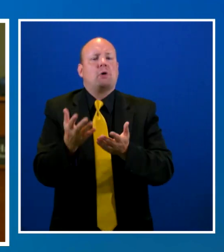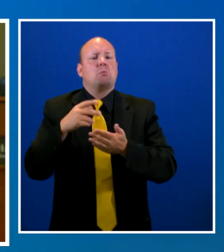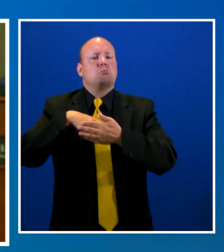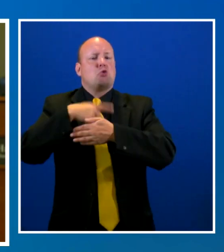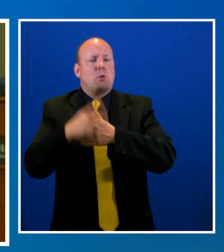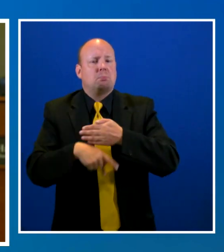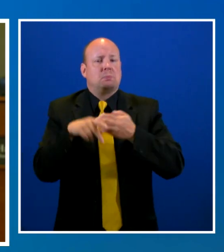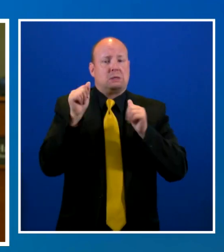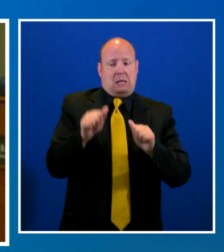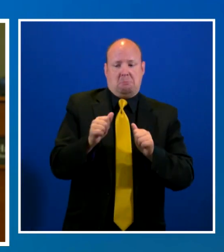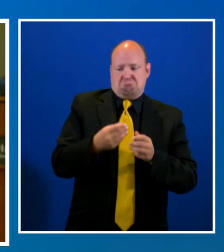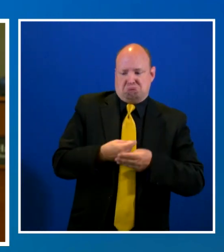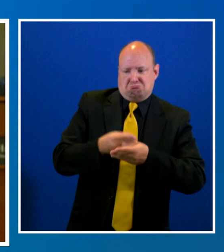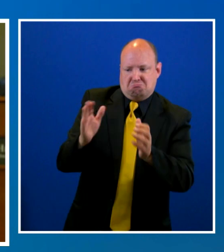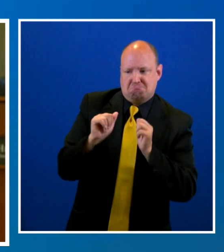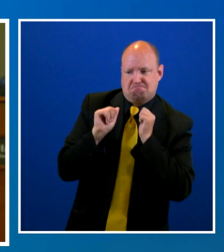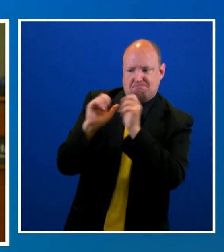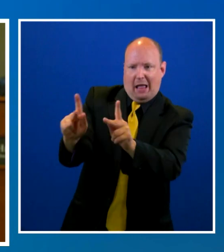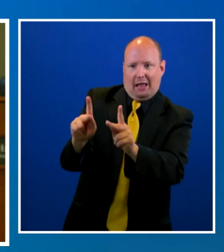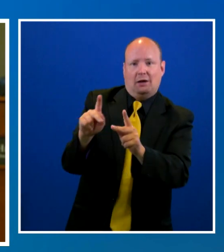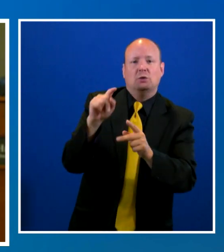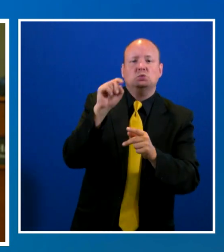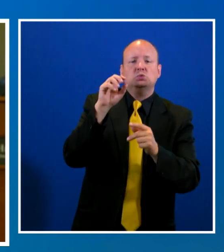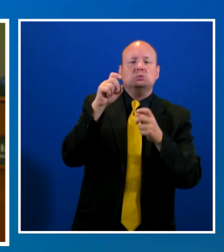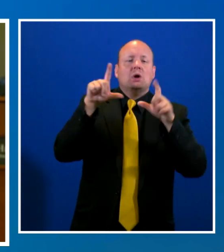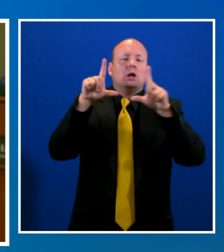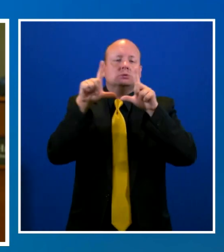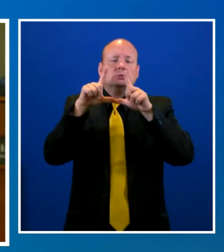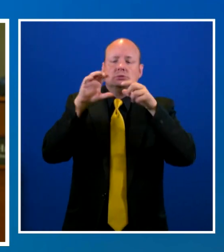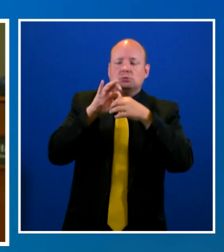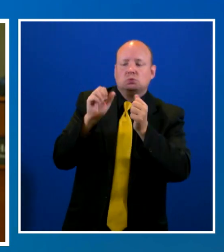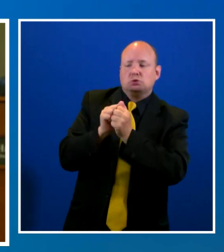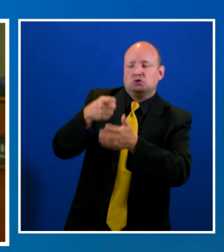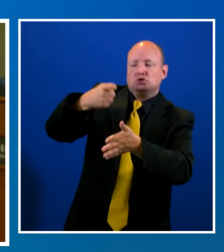license surcharge fees through March 2022.